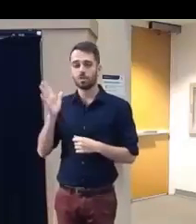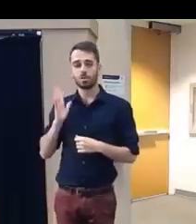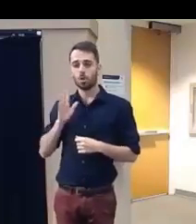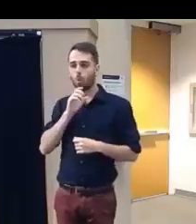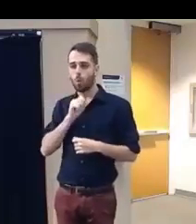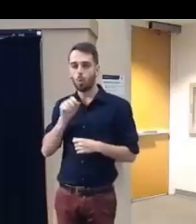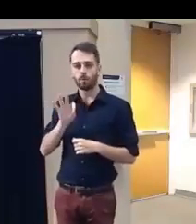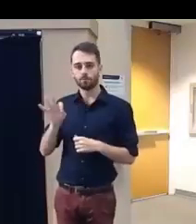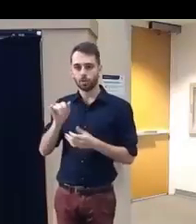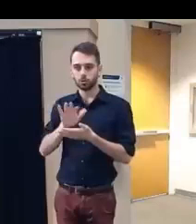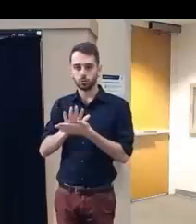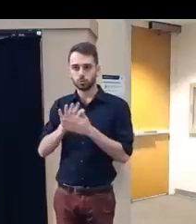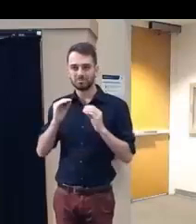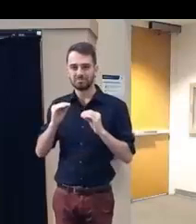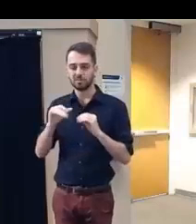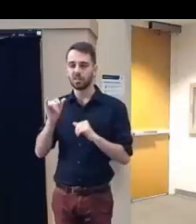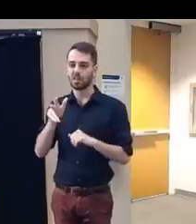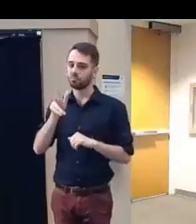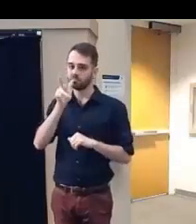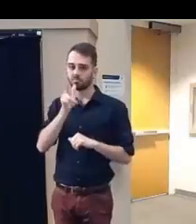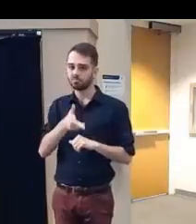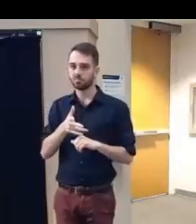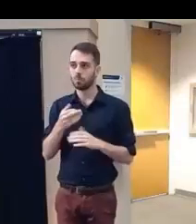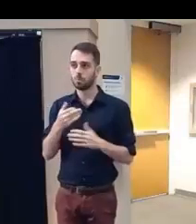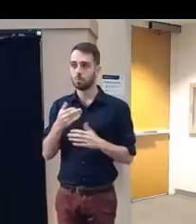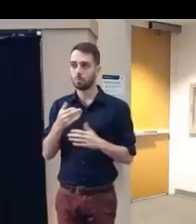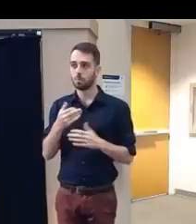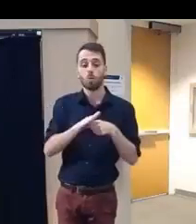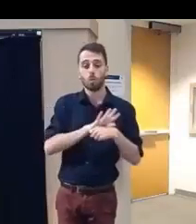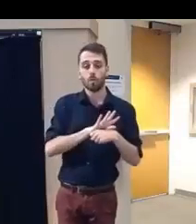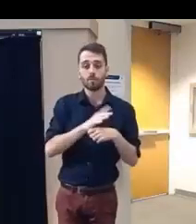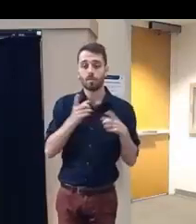directions in which we're moving so whether it was covid or the murders of George Floyd and Daniel